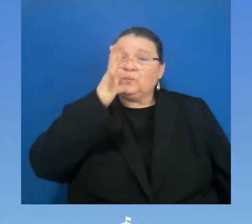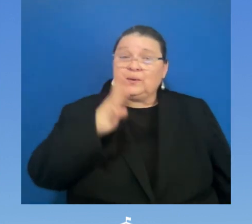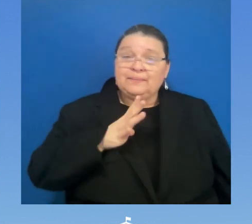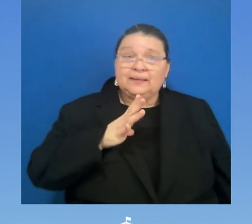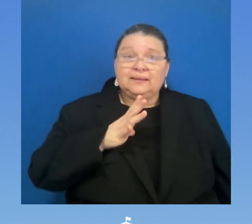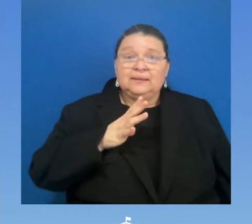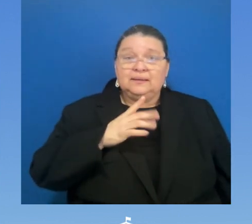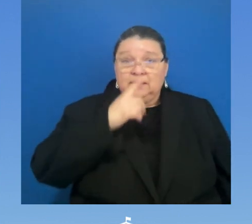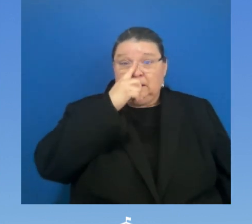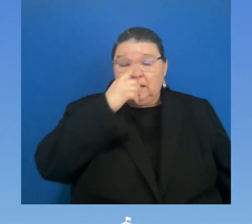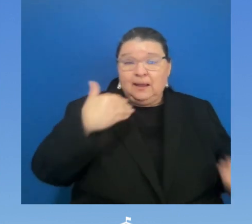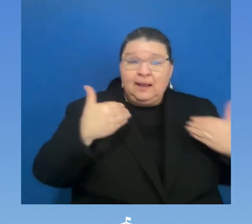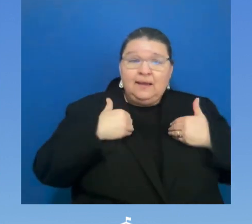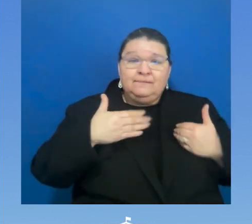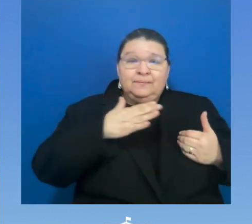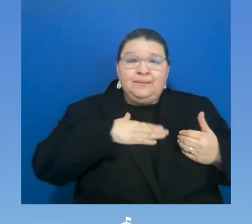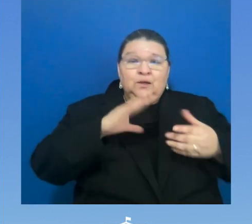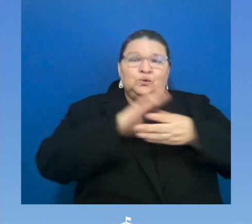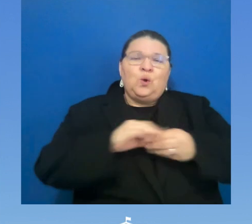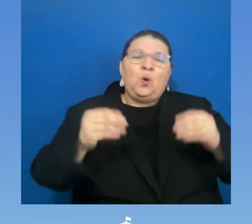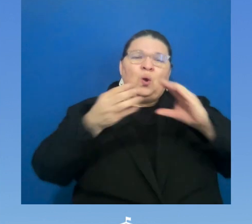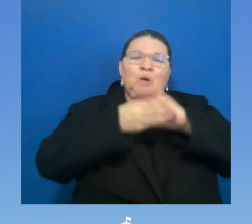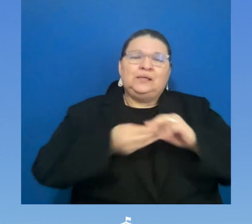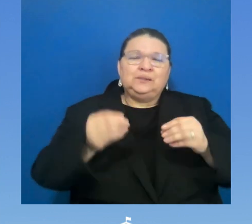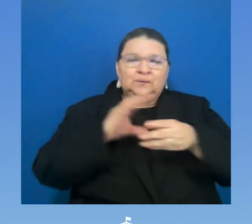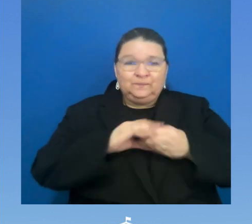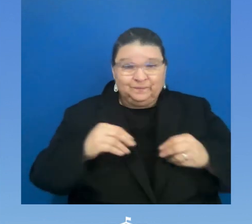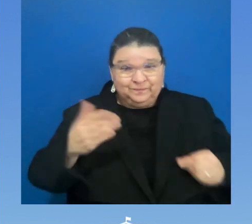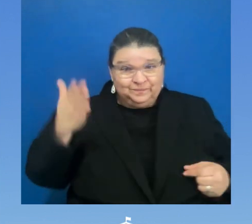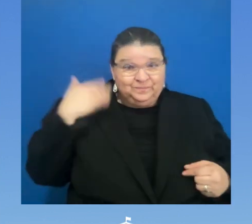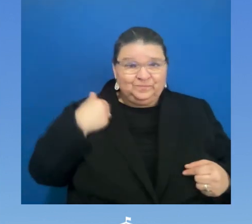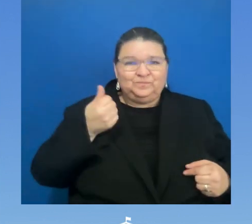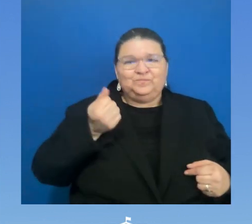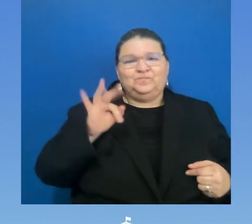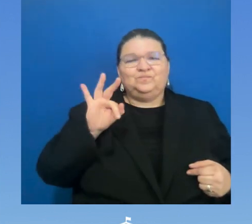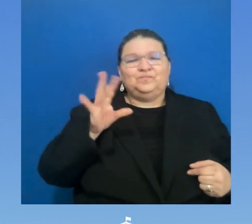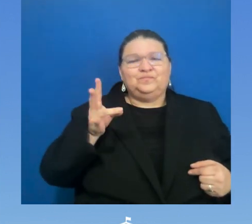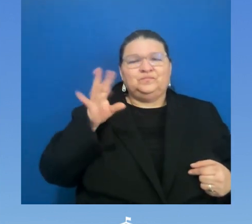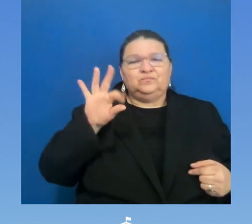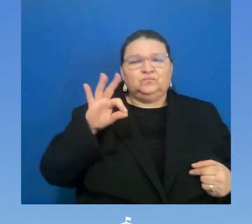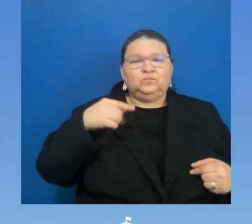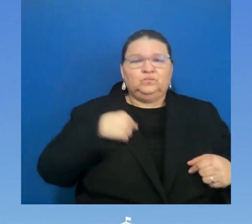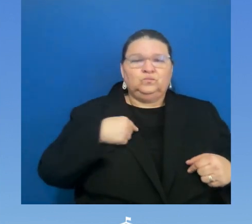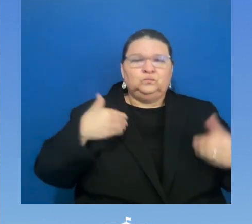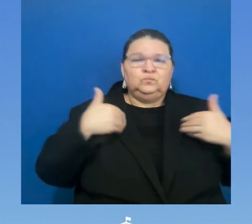In 1979, I took a job at Goodyear Tire and Rubber Company and get some Alabama.